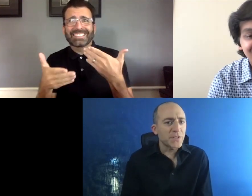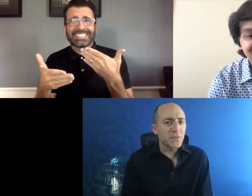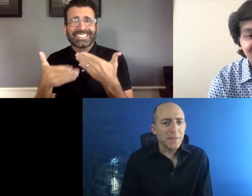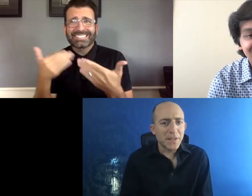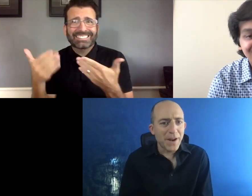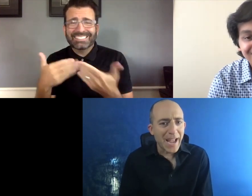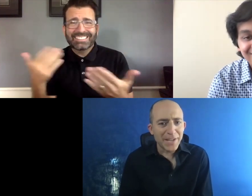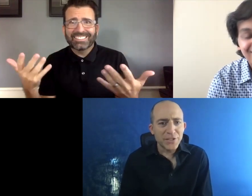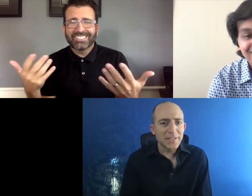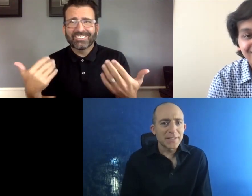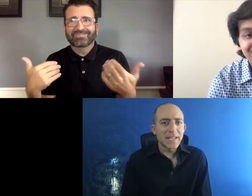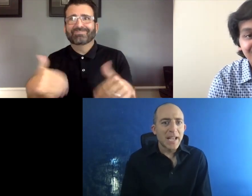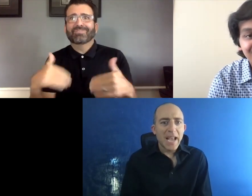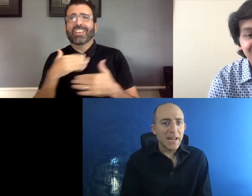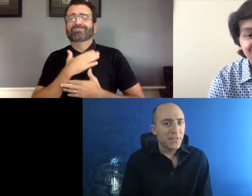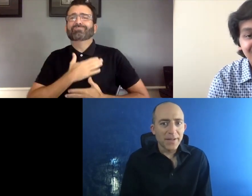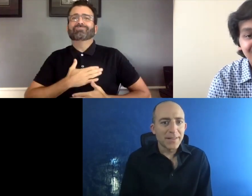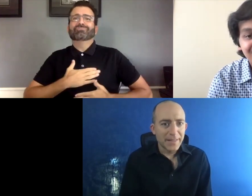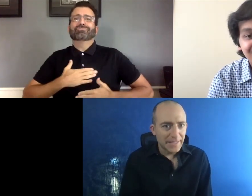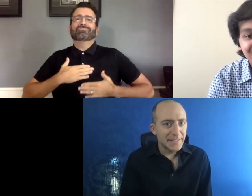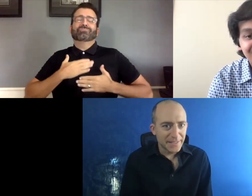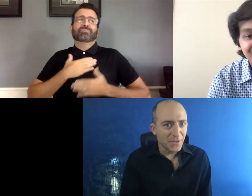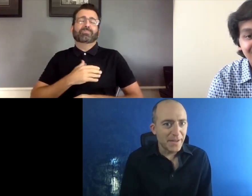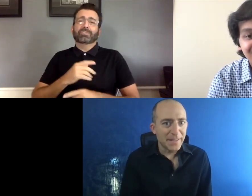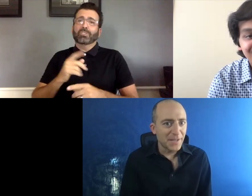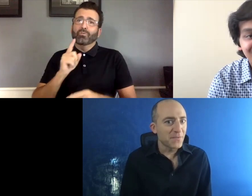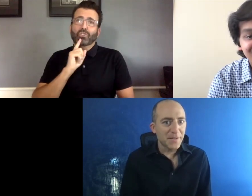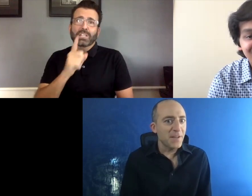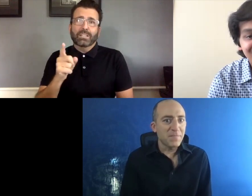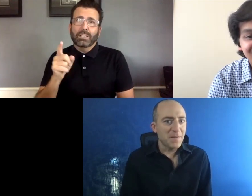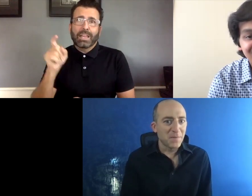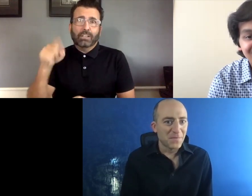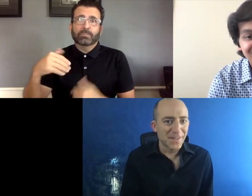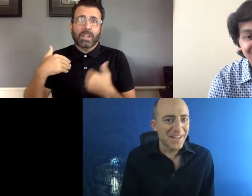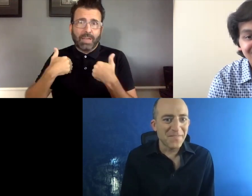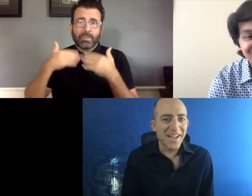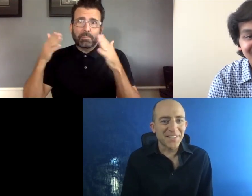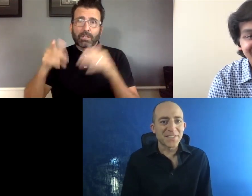with their actions... and I thought, "this is a great thing for deaf people, for deaf actors.